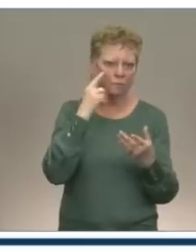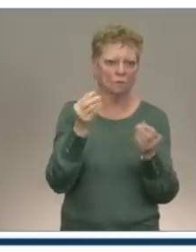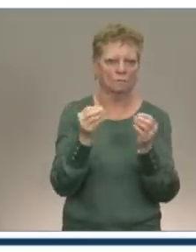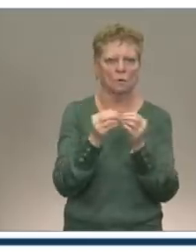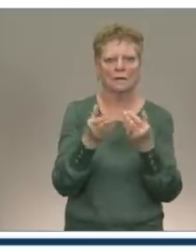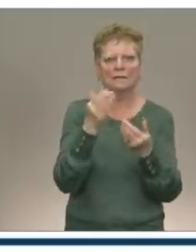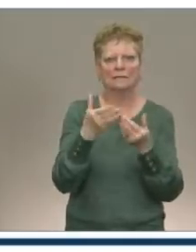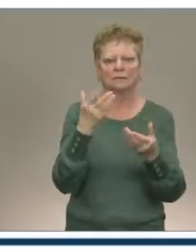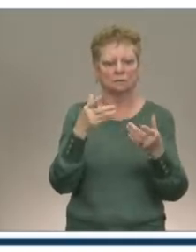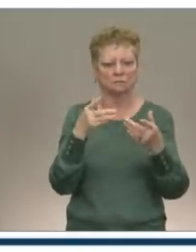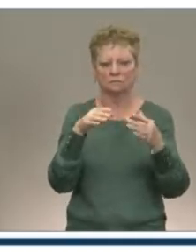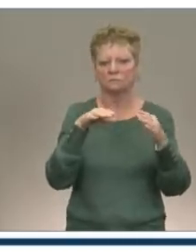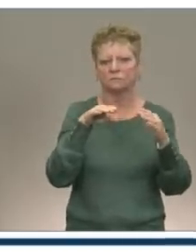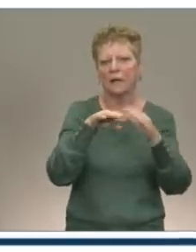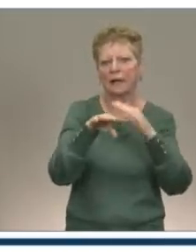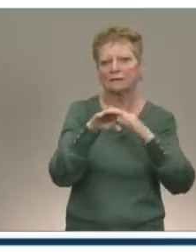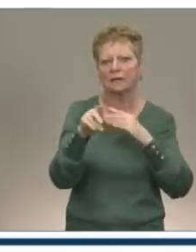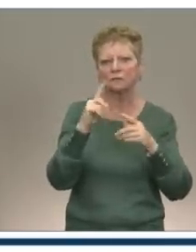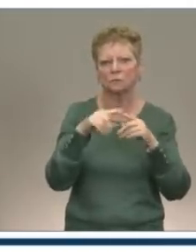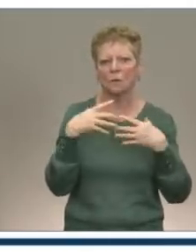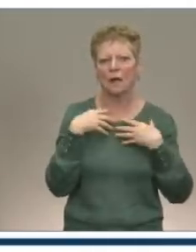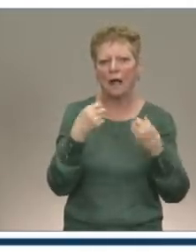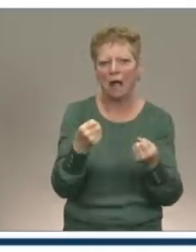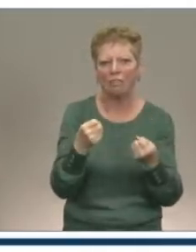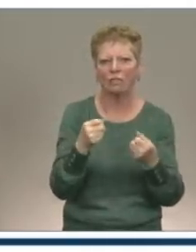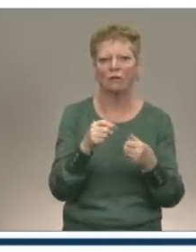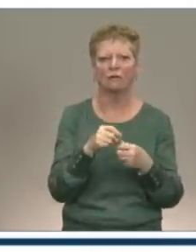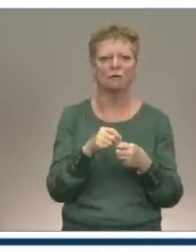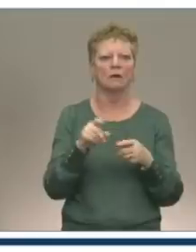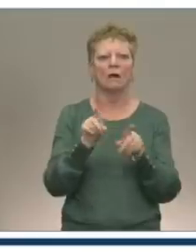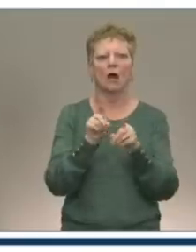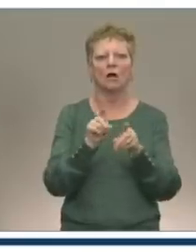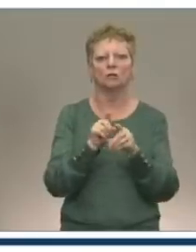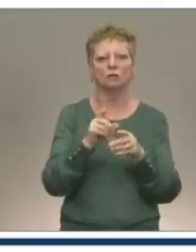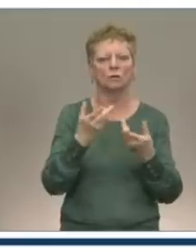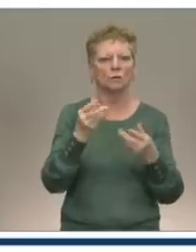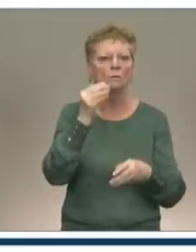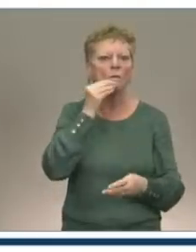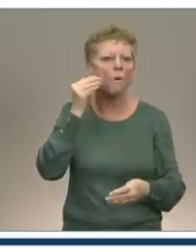runs through making sure people have access to shelter and adequate housing that's affordable